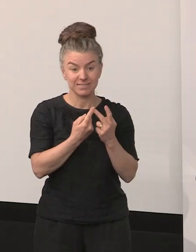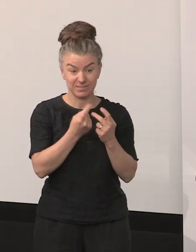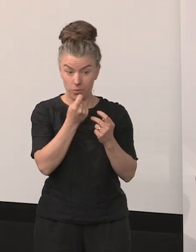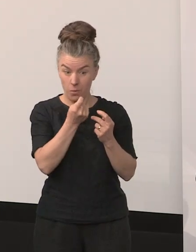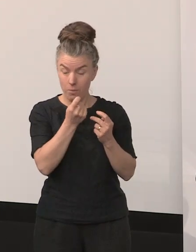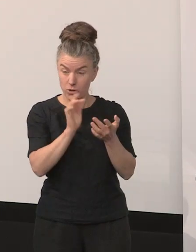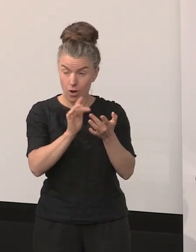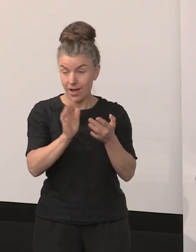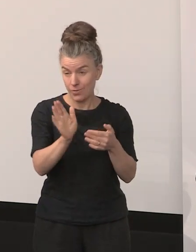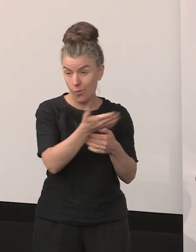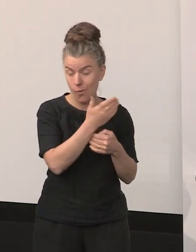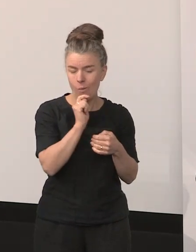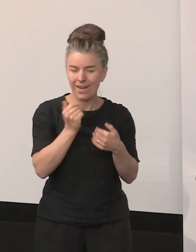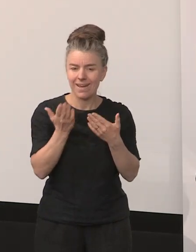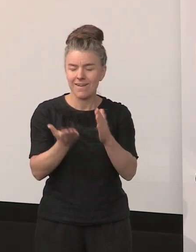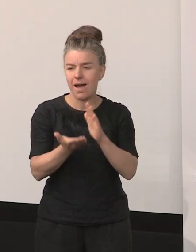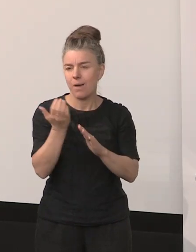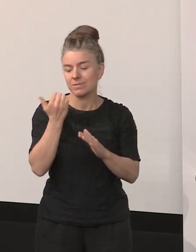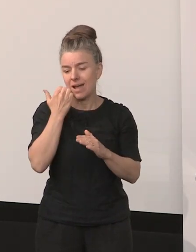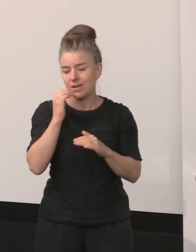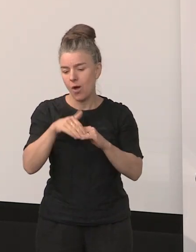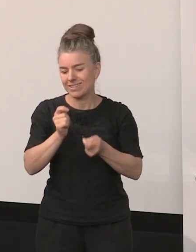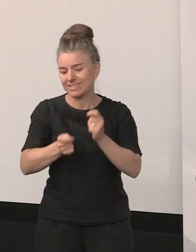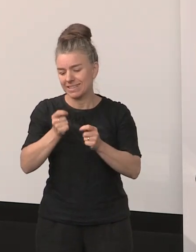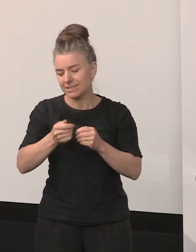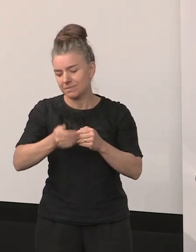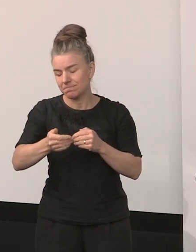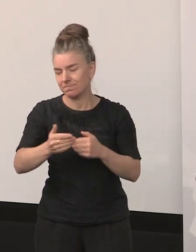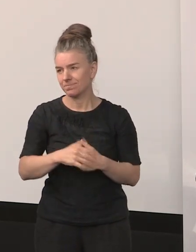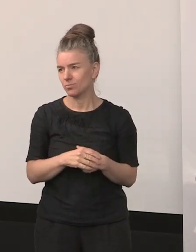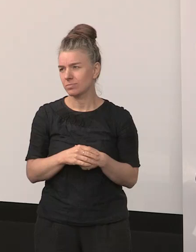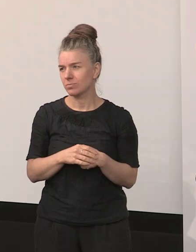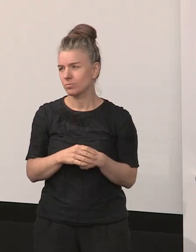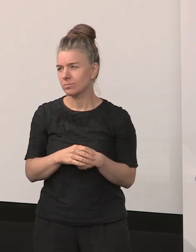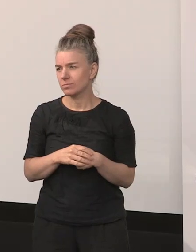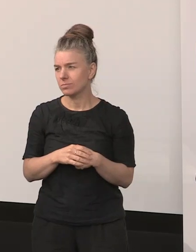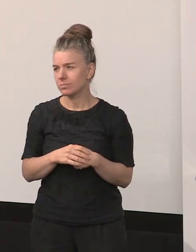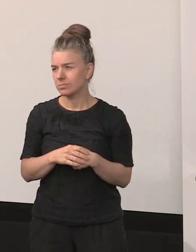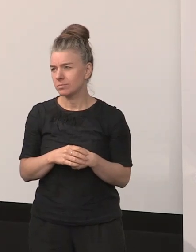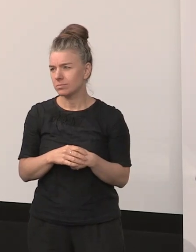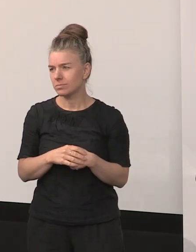including all those staff at the hotel and the staff, and all the others are just about